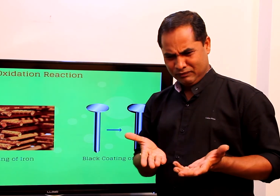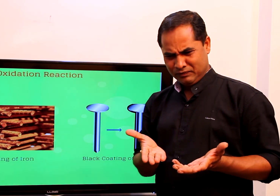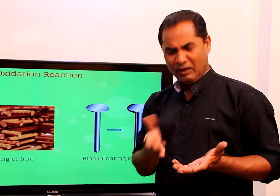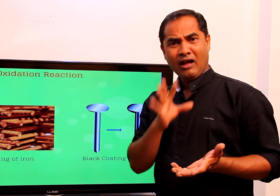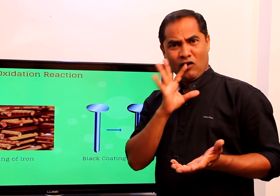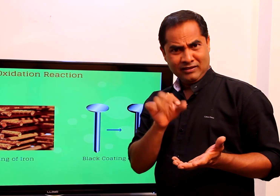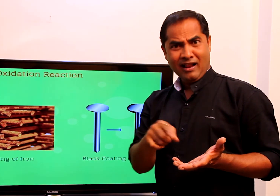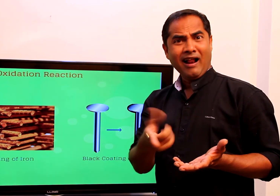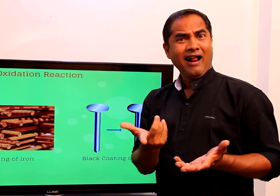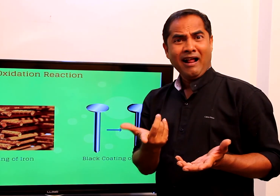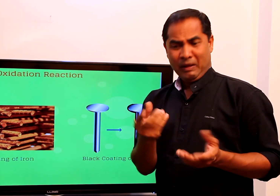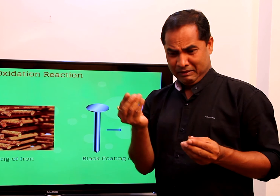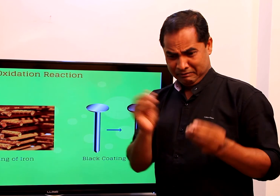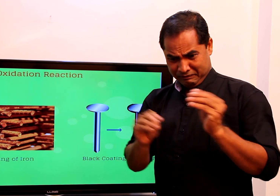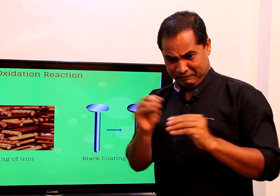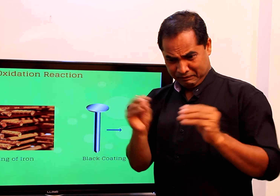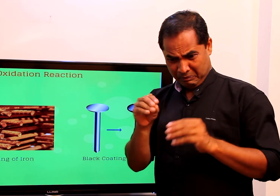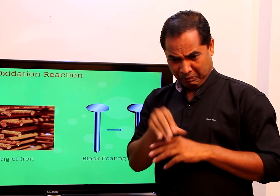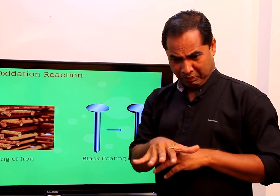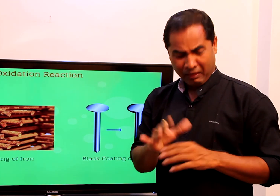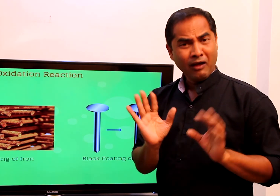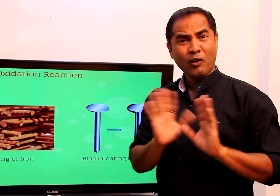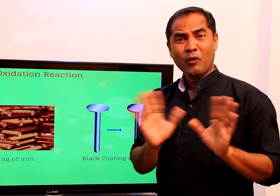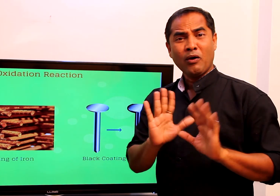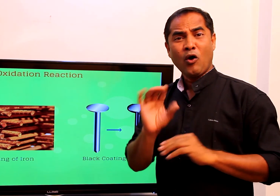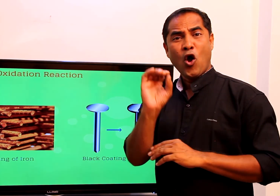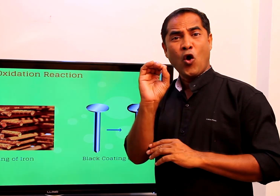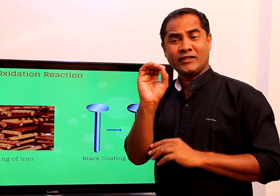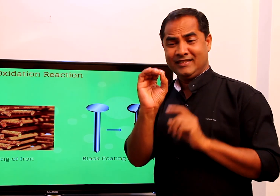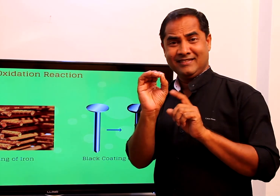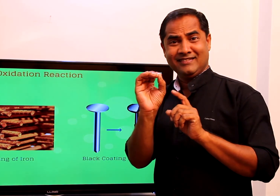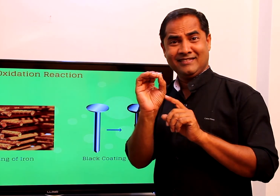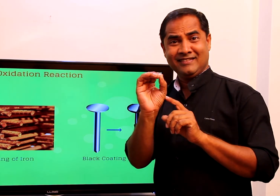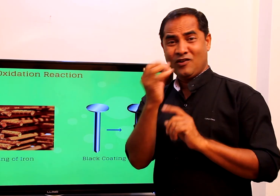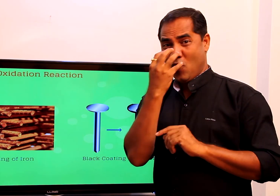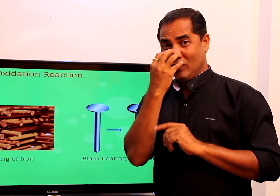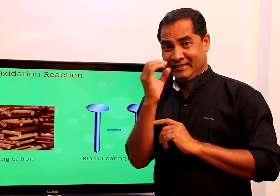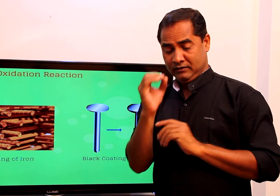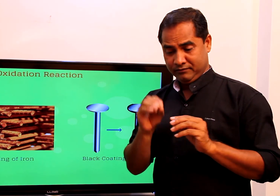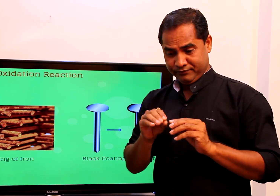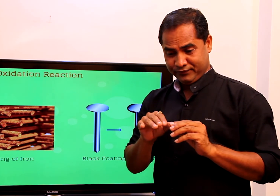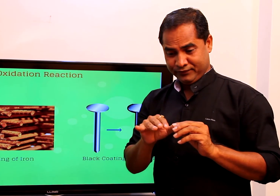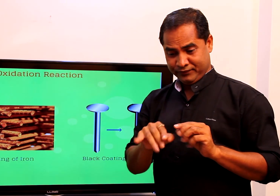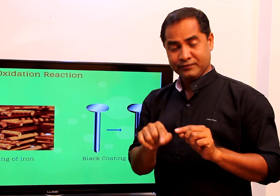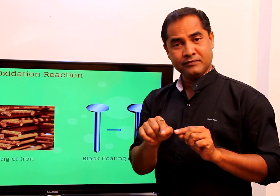what happens to the metal? Why does it rust and get corroded - it's because of oxidation reaction.